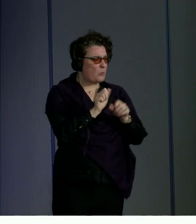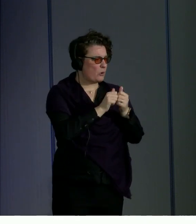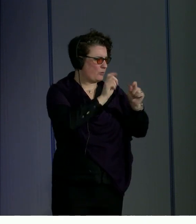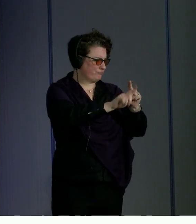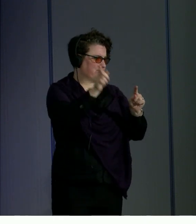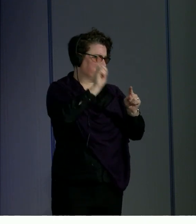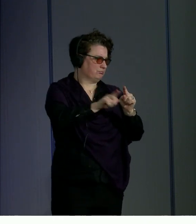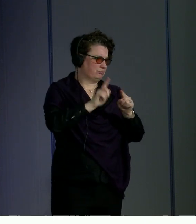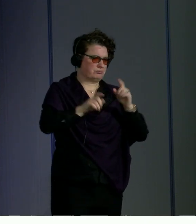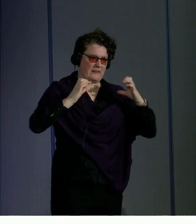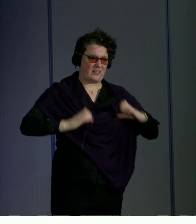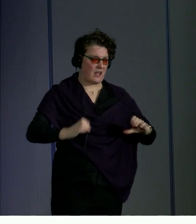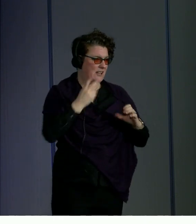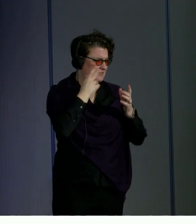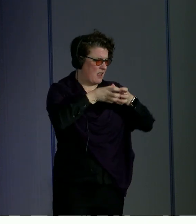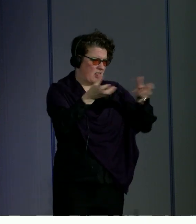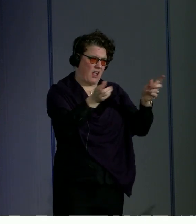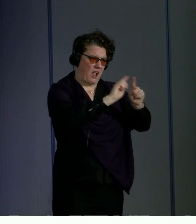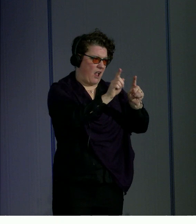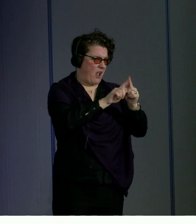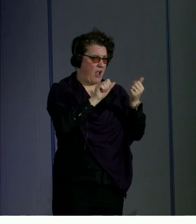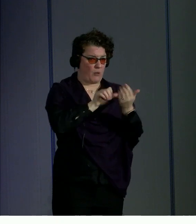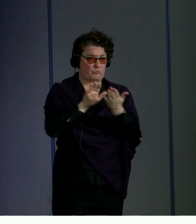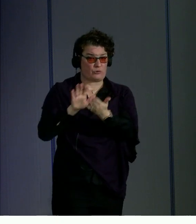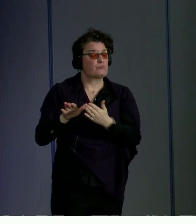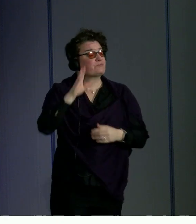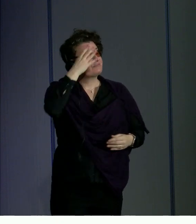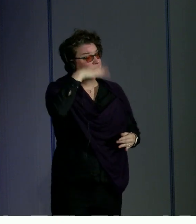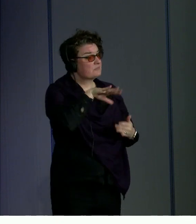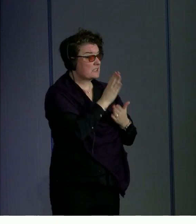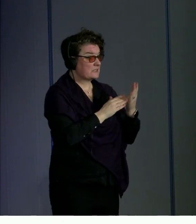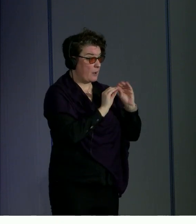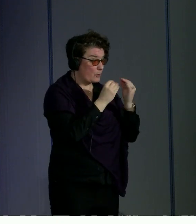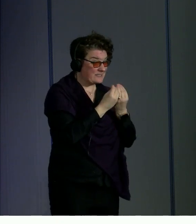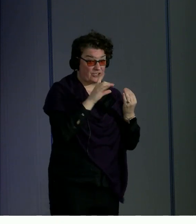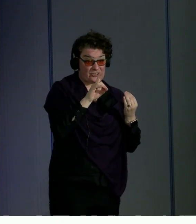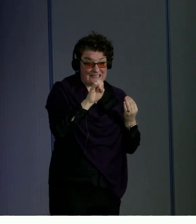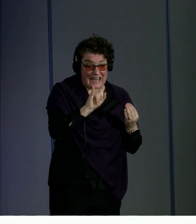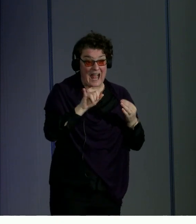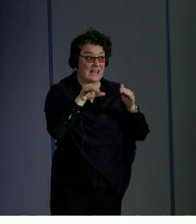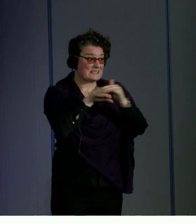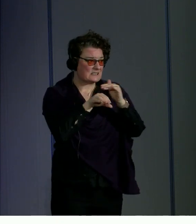this. In some organizations, DEI and accessibility are totally separate.